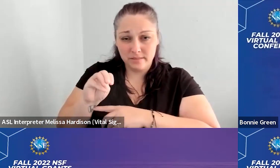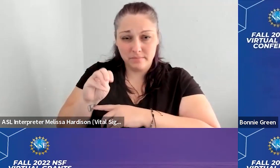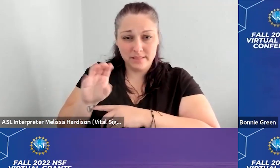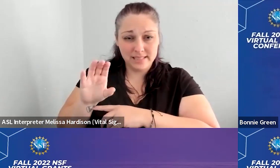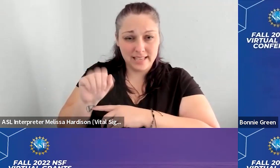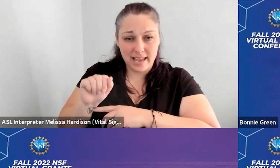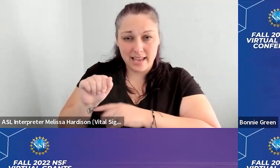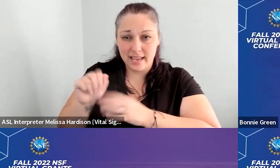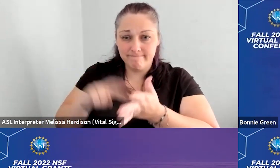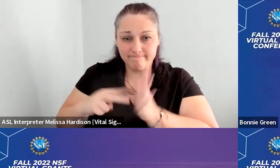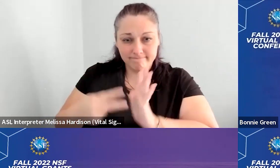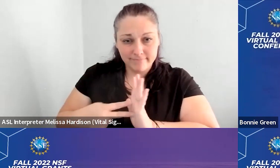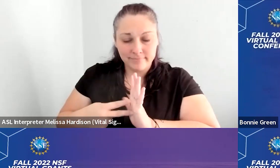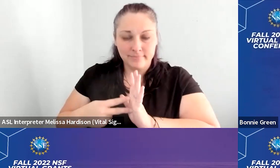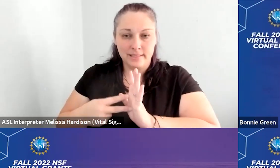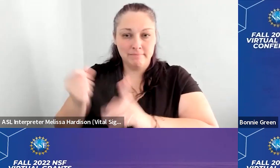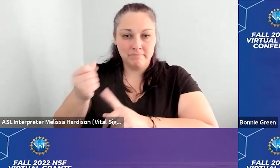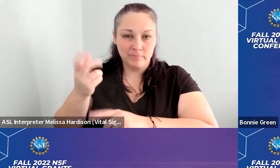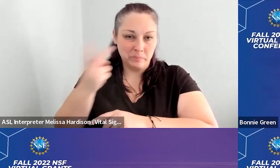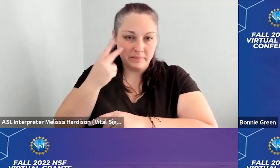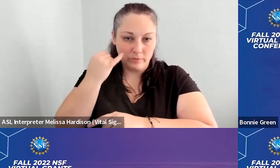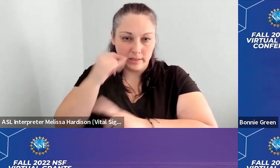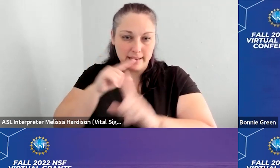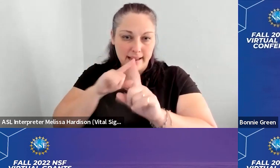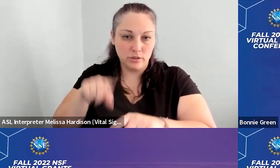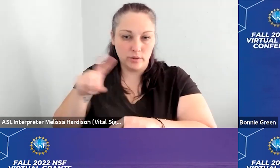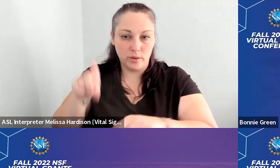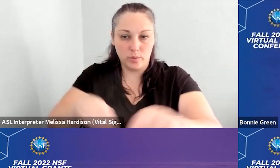And then we can, you know, see if we can get that answered for you,